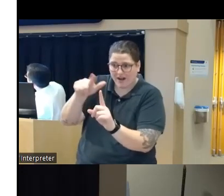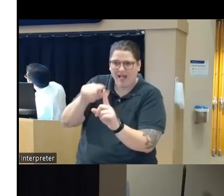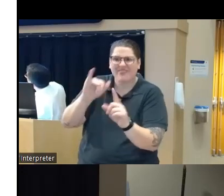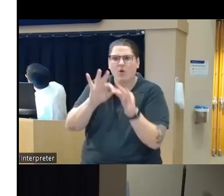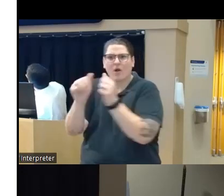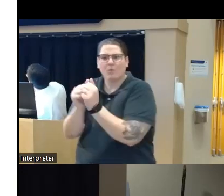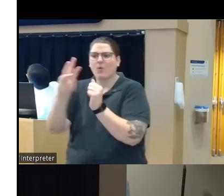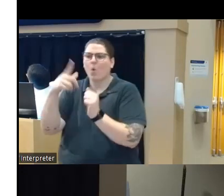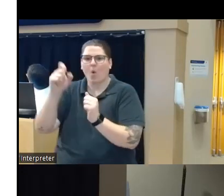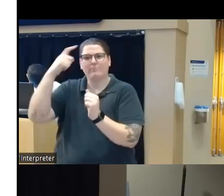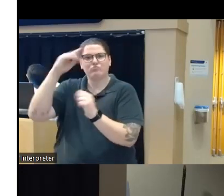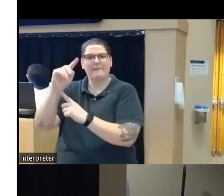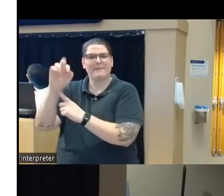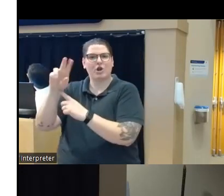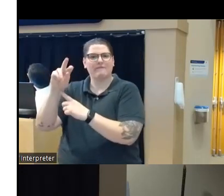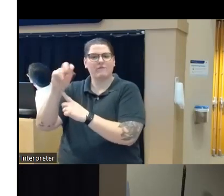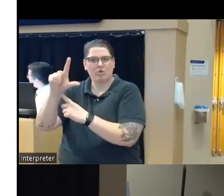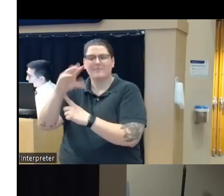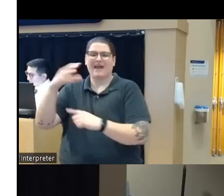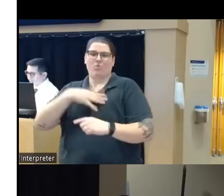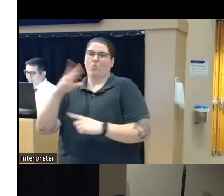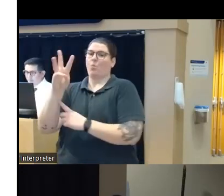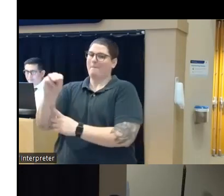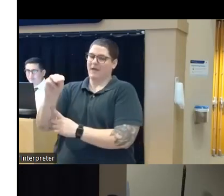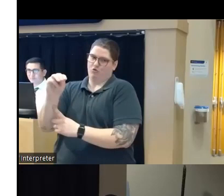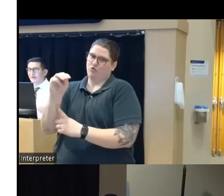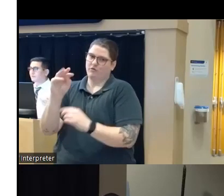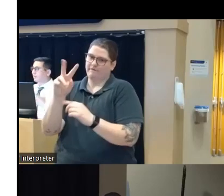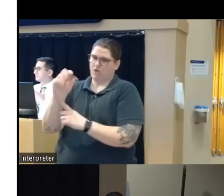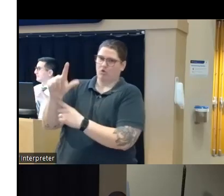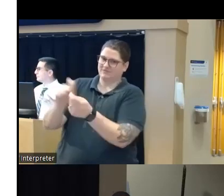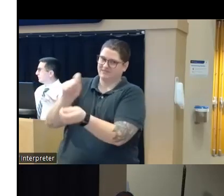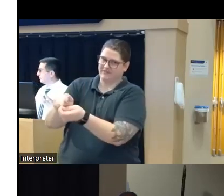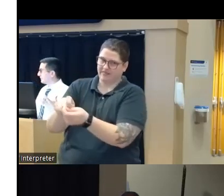brain matter volume and with white matter volume in particular and so at a cross-sectional level